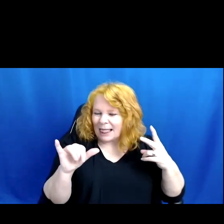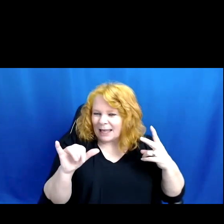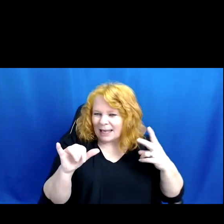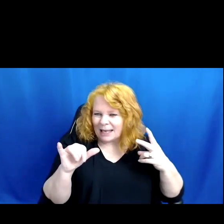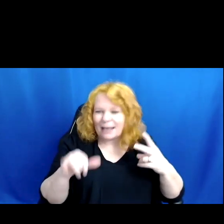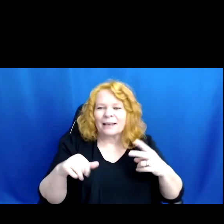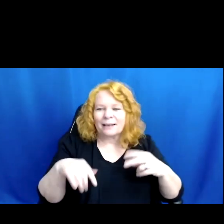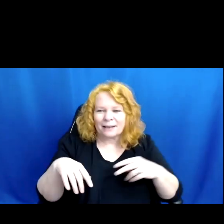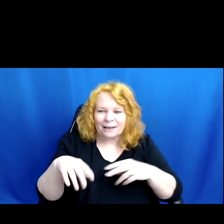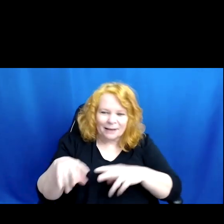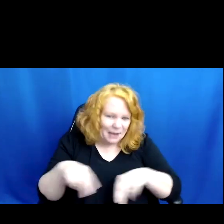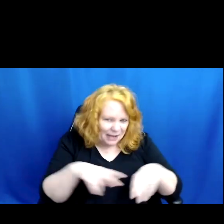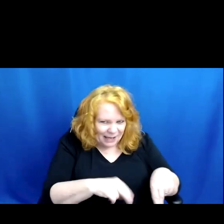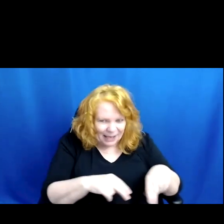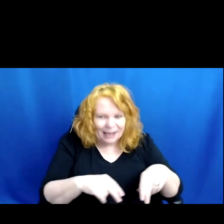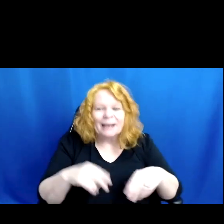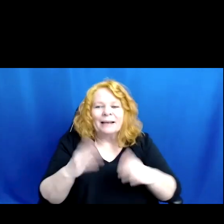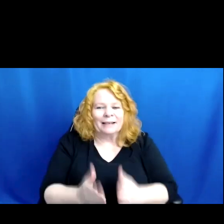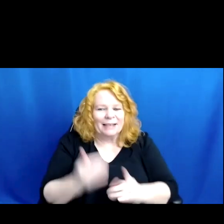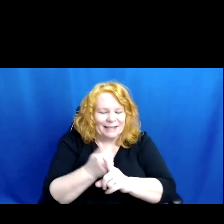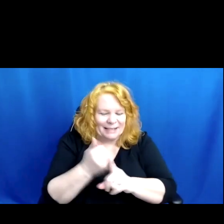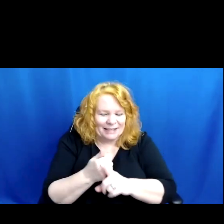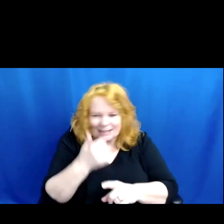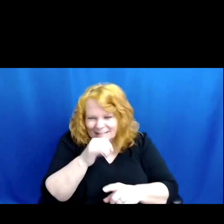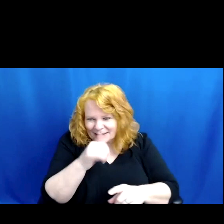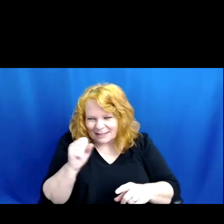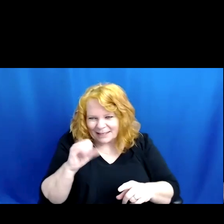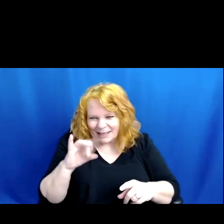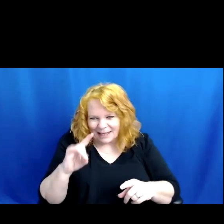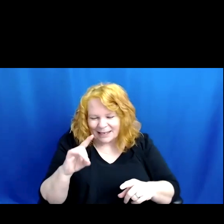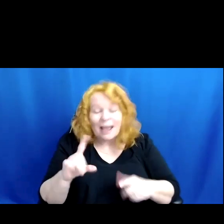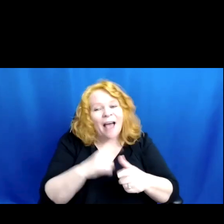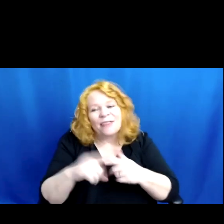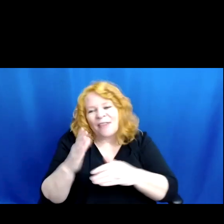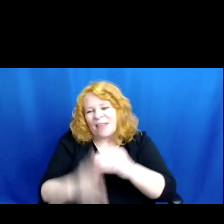And then we have the End Of Show song which is really nice and calm to bring us all down